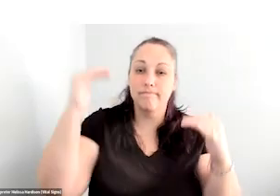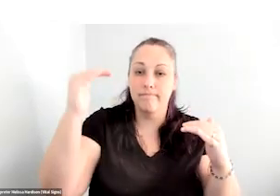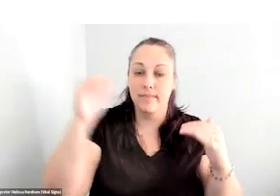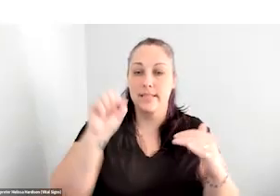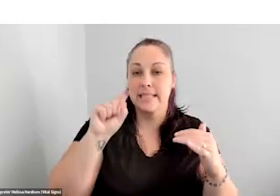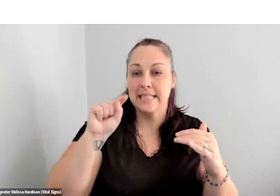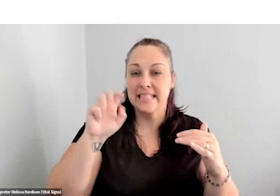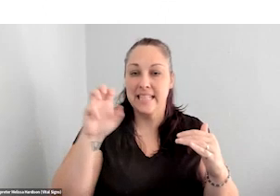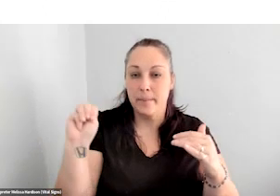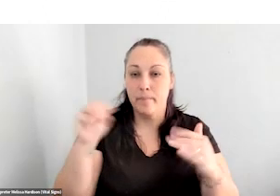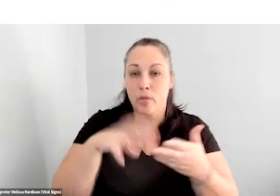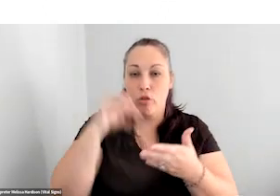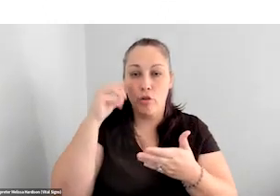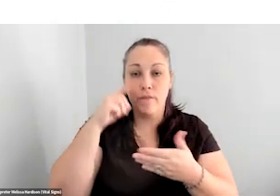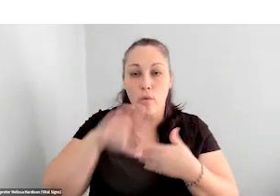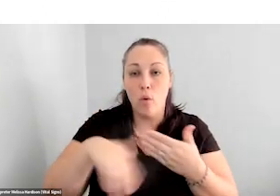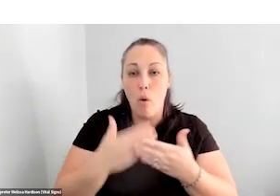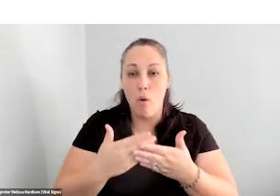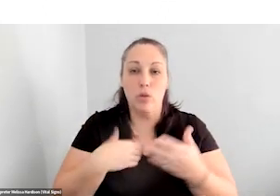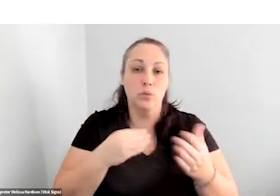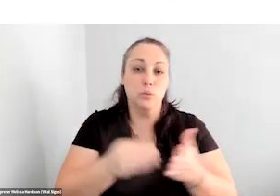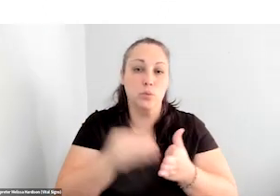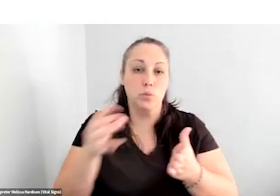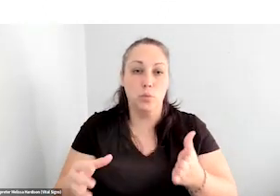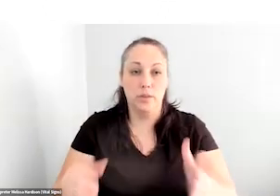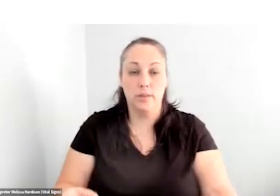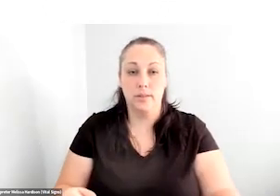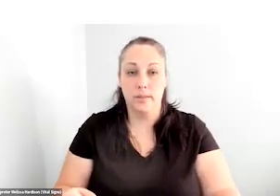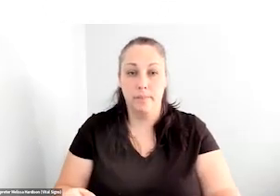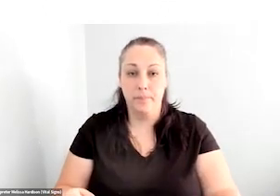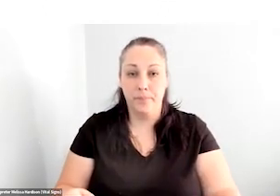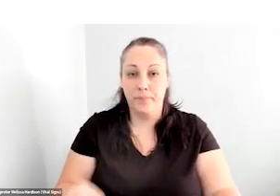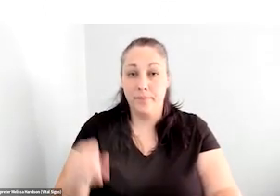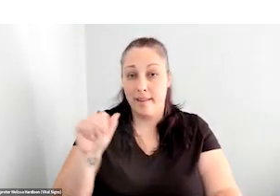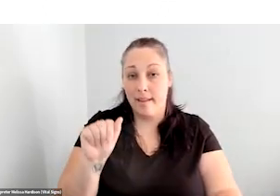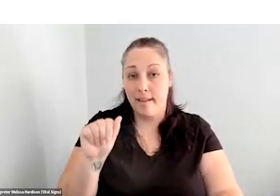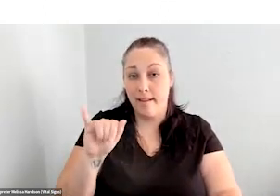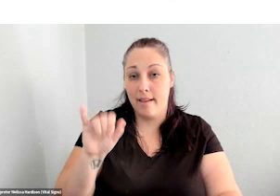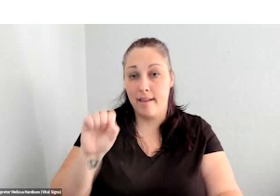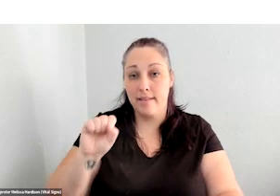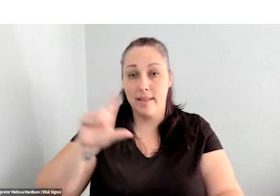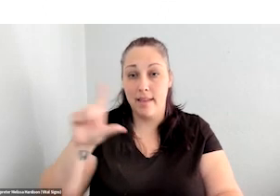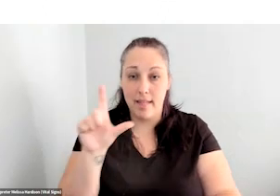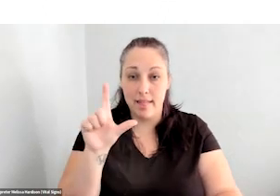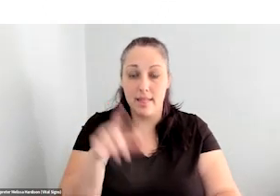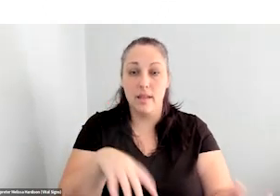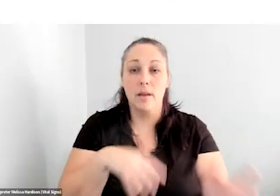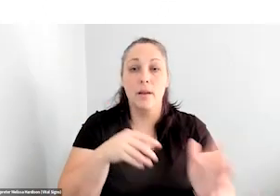The ISL program seeks to advance new approaches and evidence-based understanding of the design